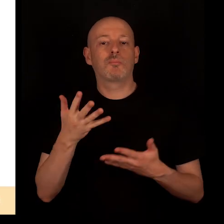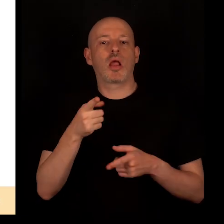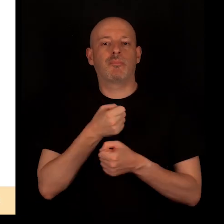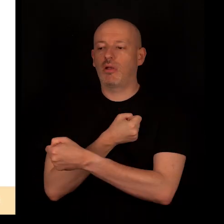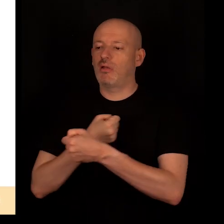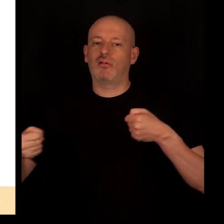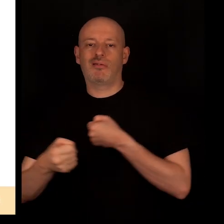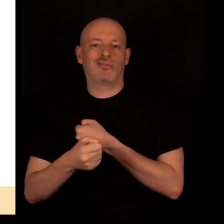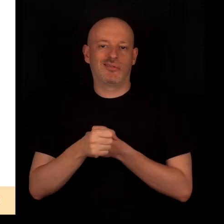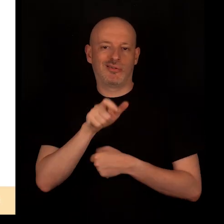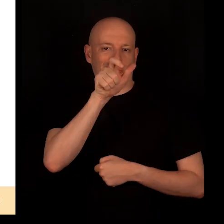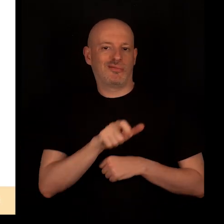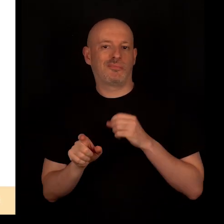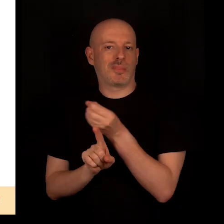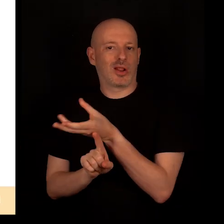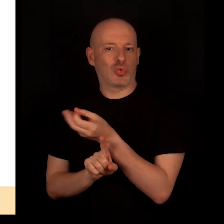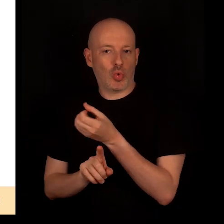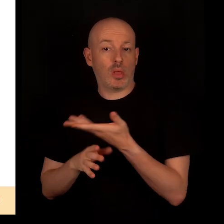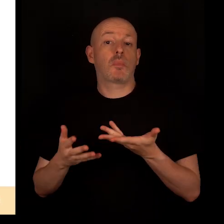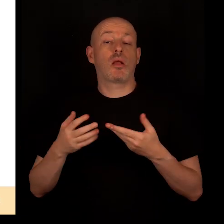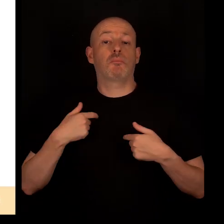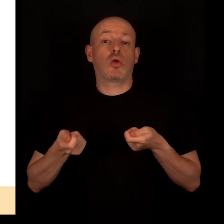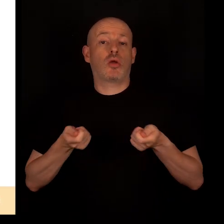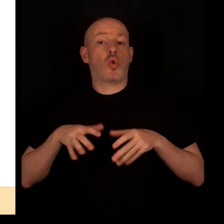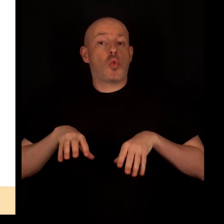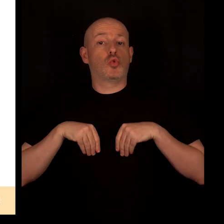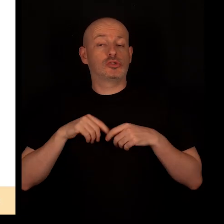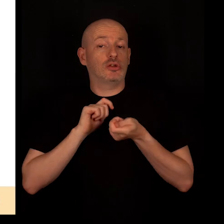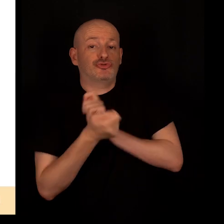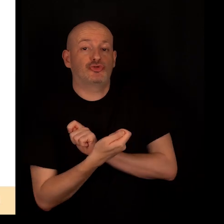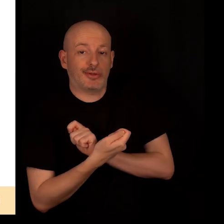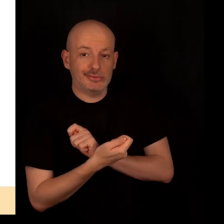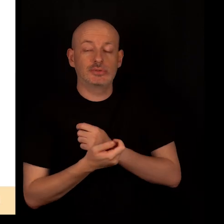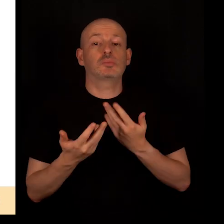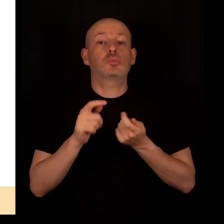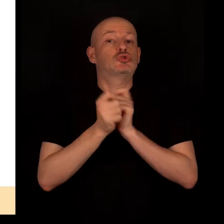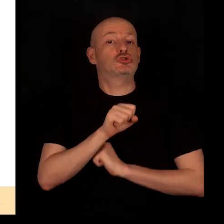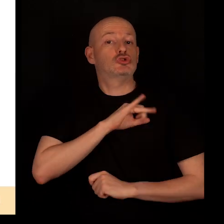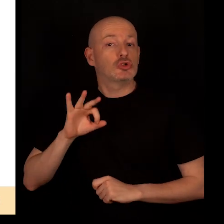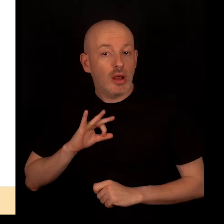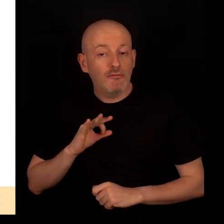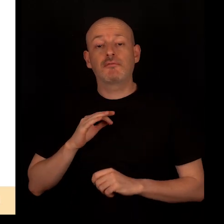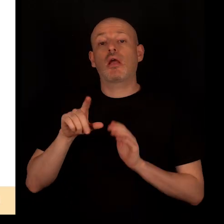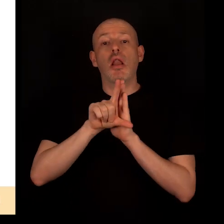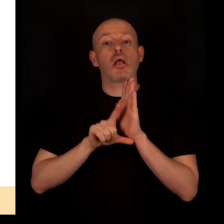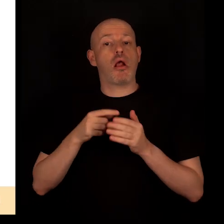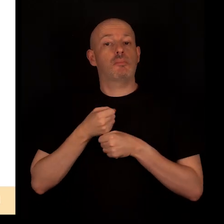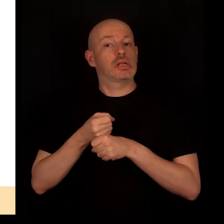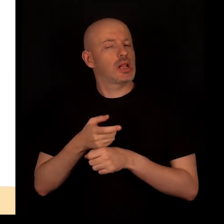maybe you have a replacement of a mentor, maybe the hosting coordinator is changing, you have a change in the staff, a legal representative...